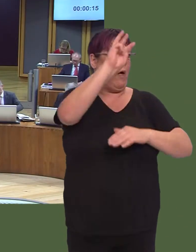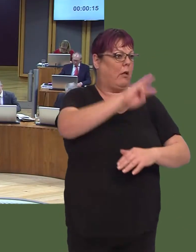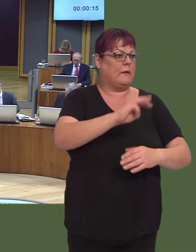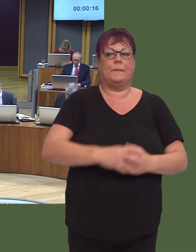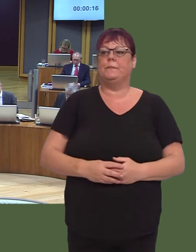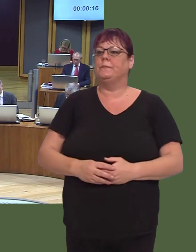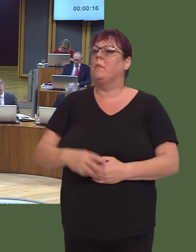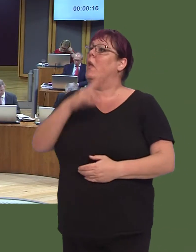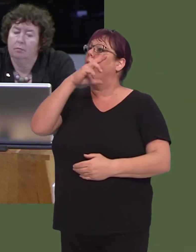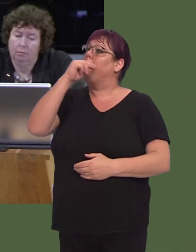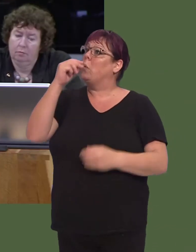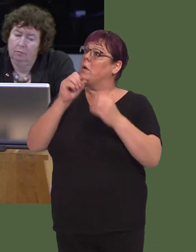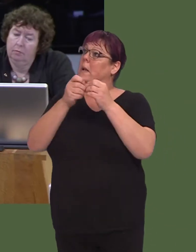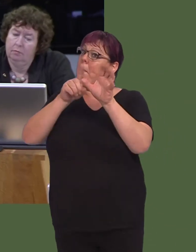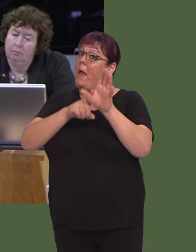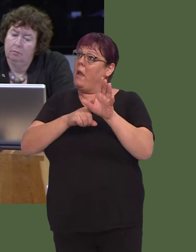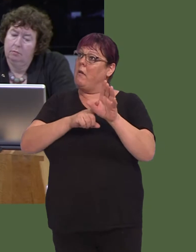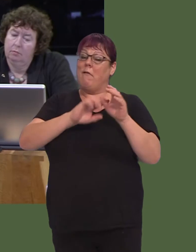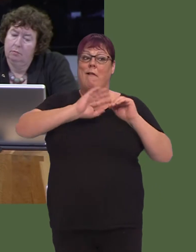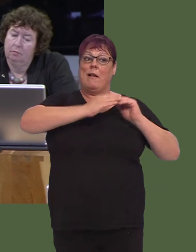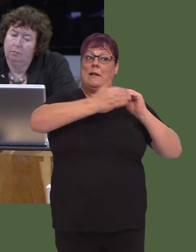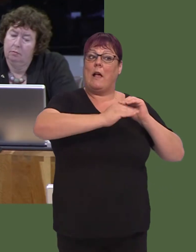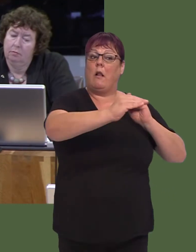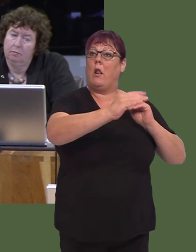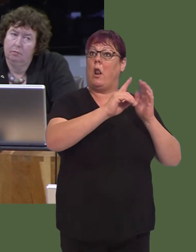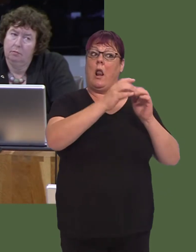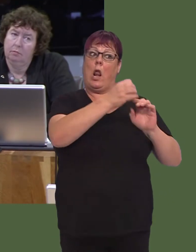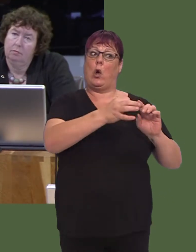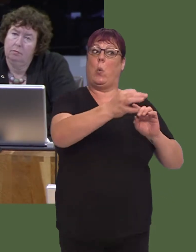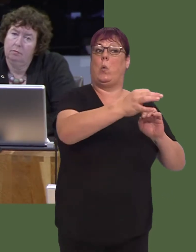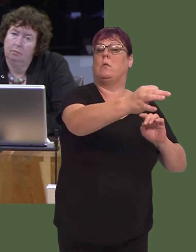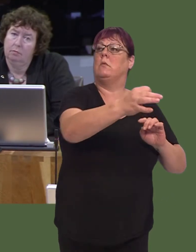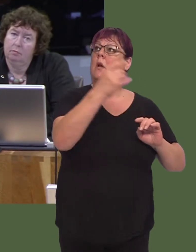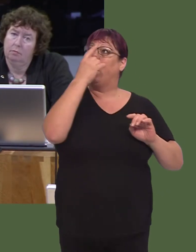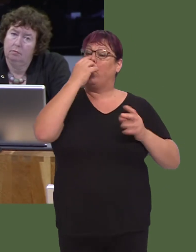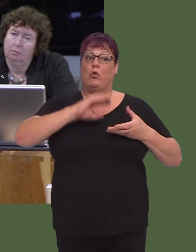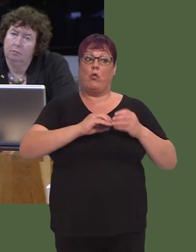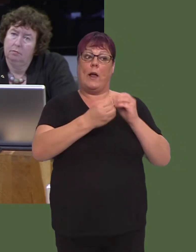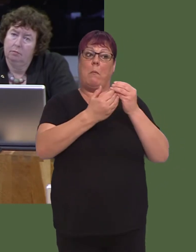Dai Lloyd AM: First Minister, as we've discussed in this Chamber on numerous occasions, the Swansea bay tidal lagoon has the potential to not only help us in Wales to increase our